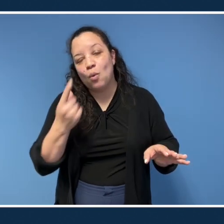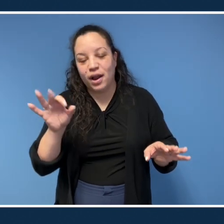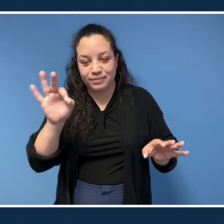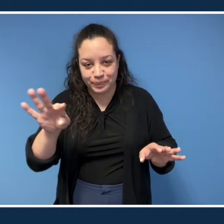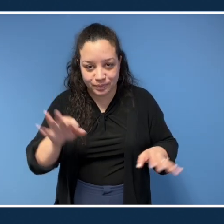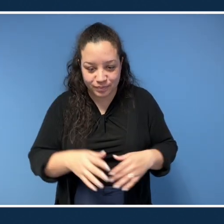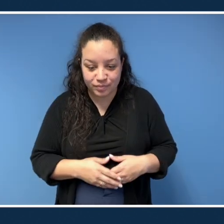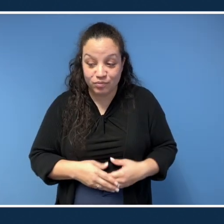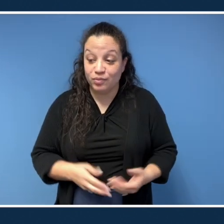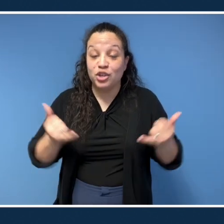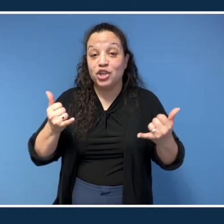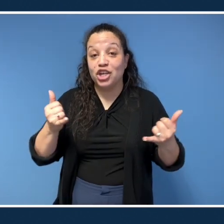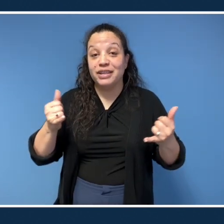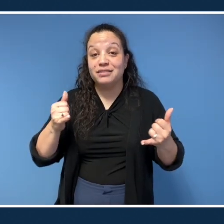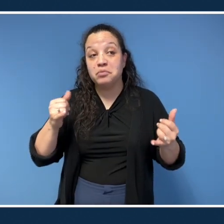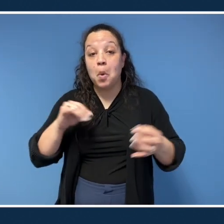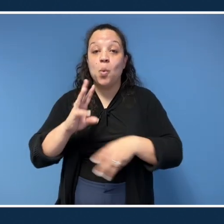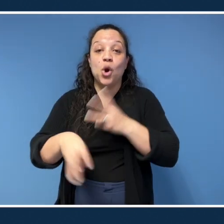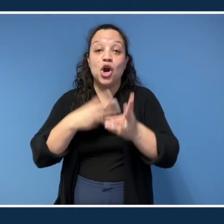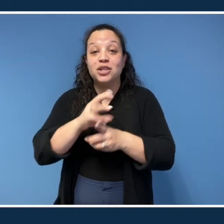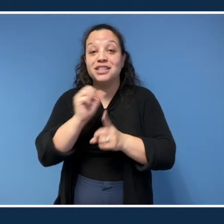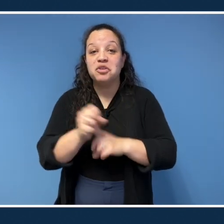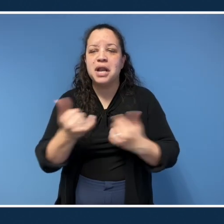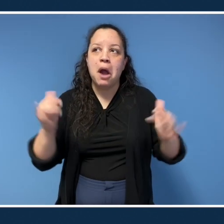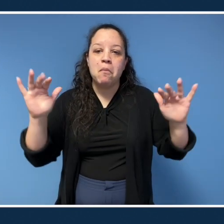it's kind of petered off a little bit. It's a little bit quieter now, but